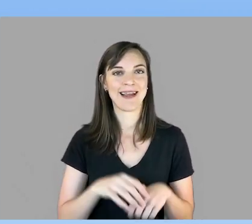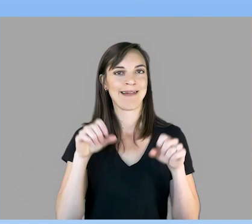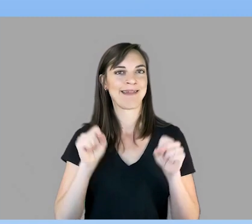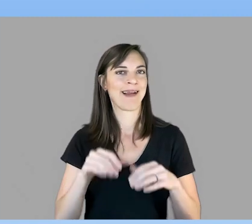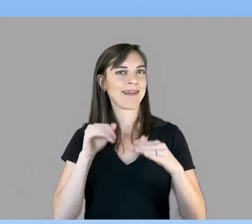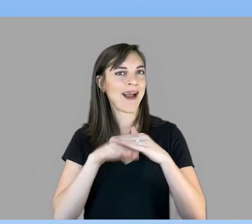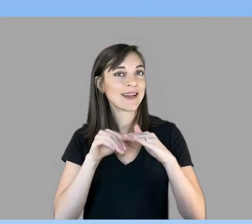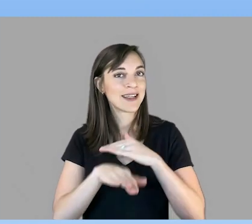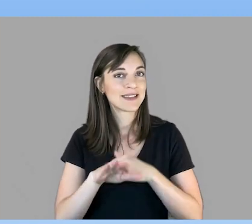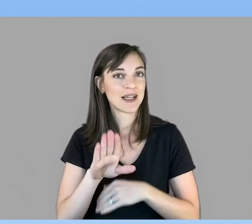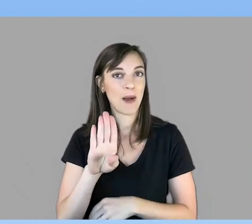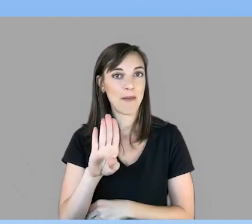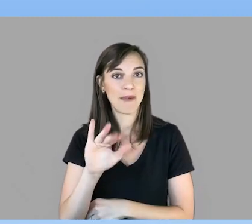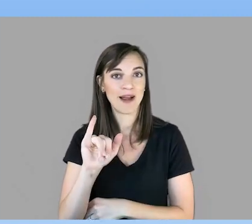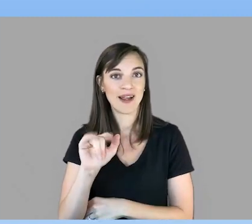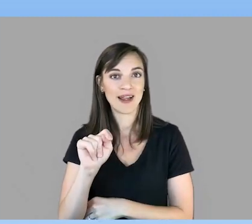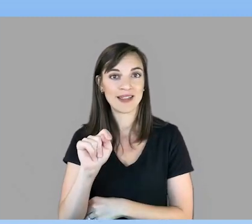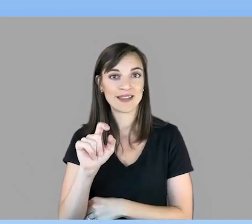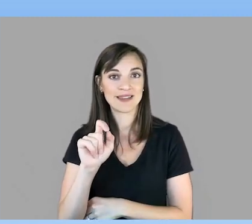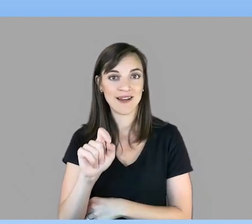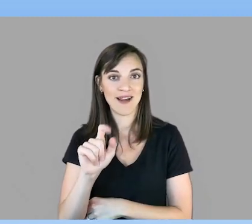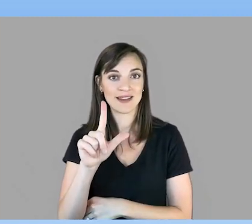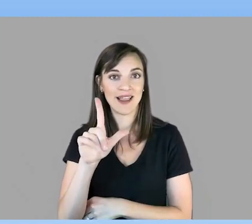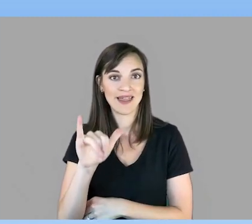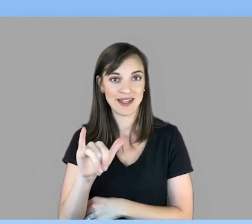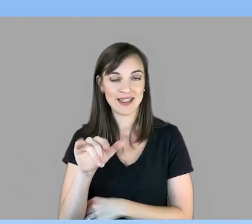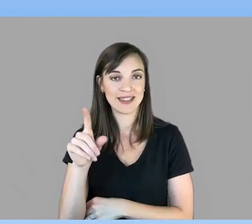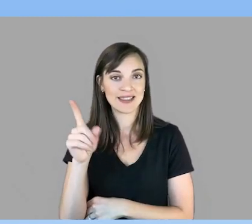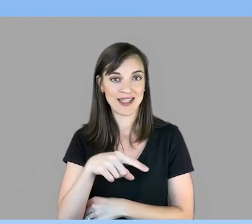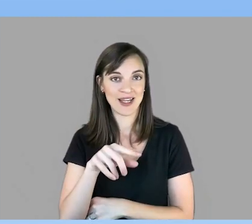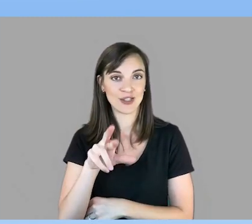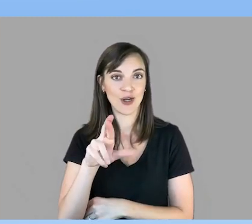Where can you find the information for the IRIS center? If you guessed the LiveBinder,